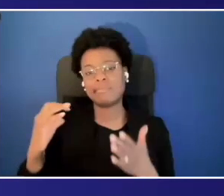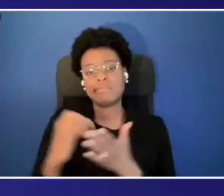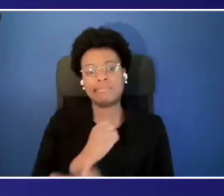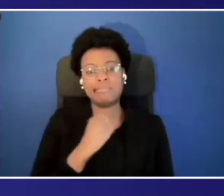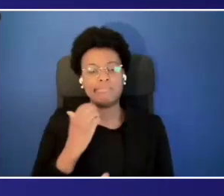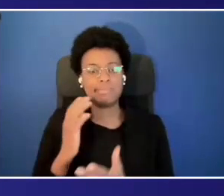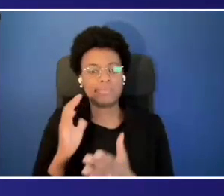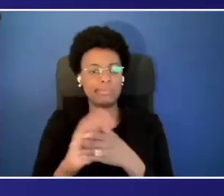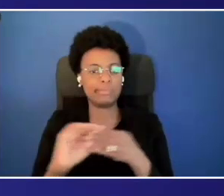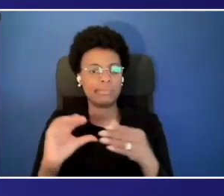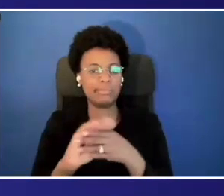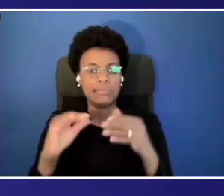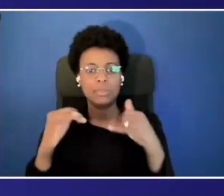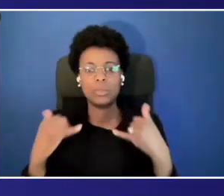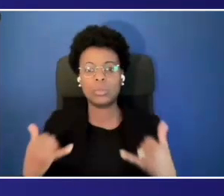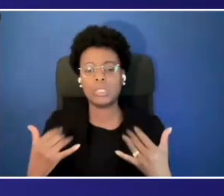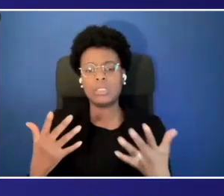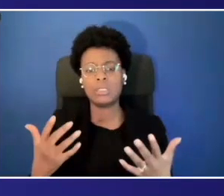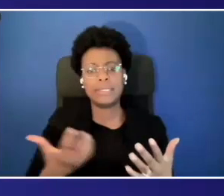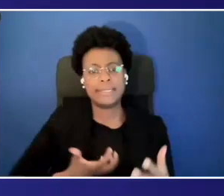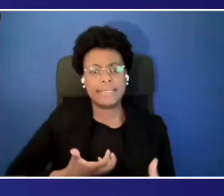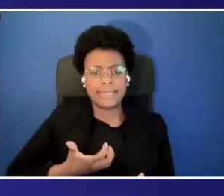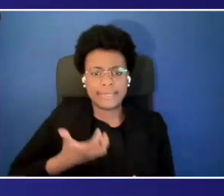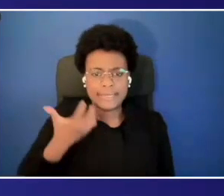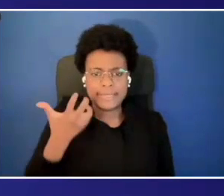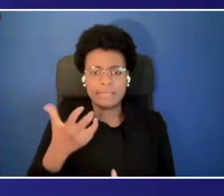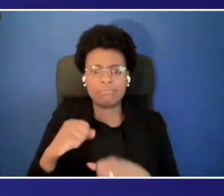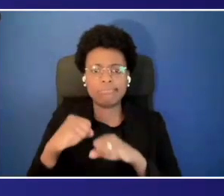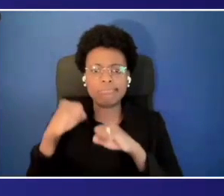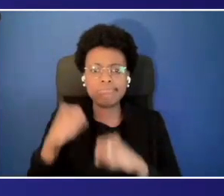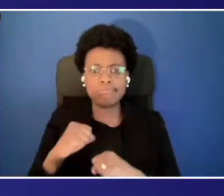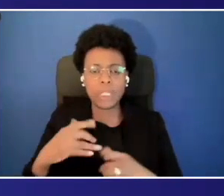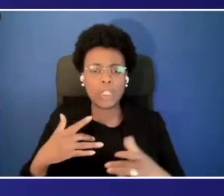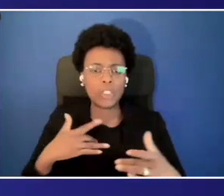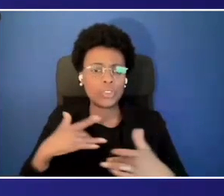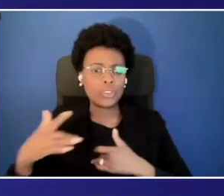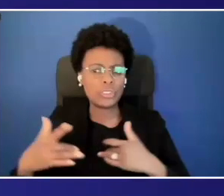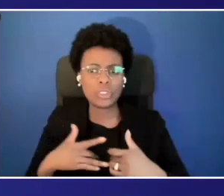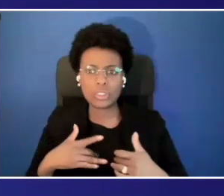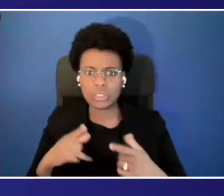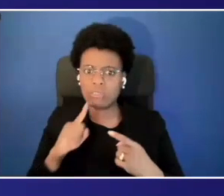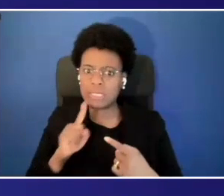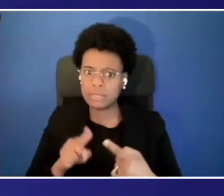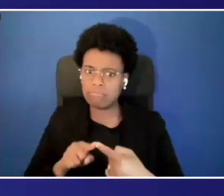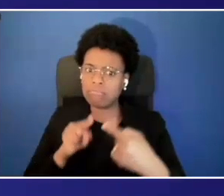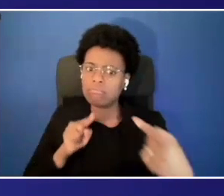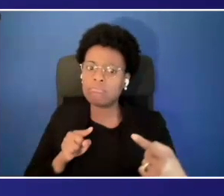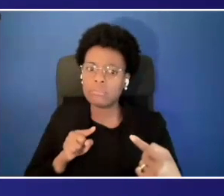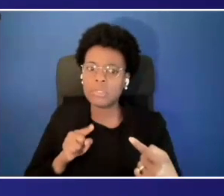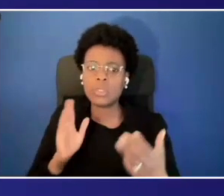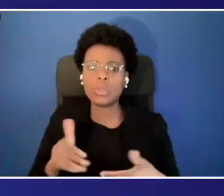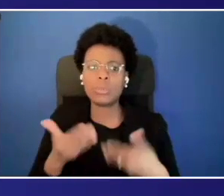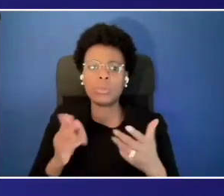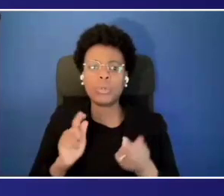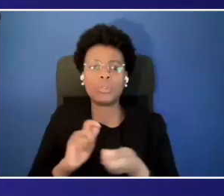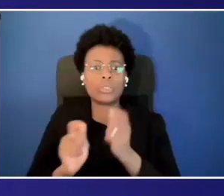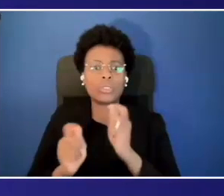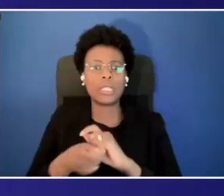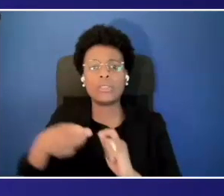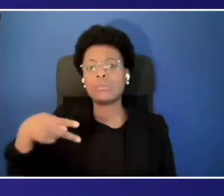I'm here to express my deepest concerns and strong opposition to the administration's proposed changes to the public student loan forgiveness program.